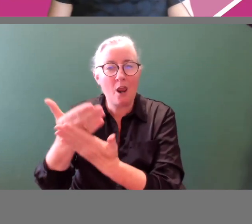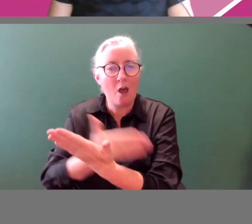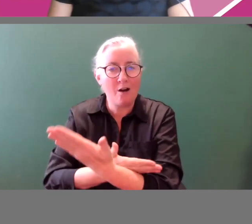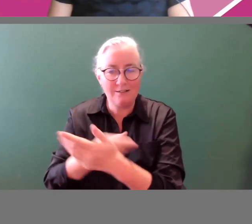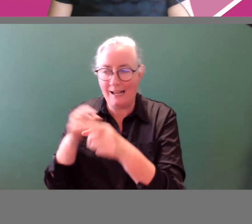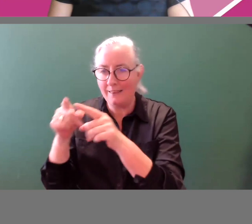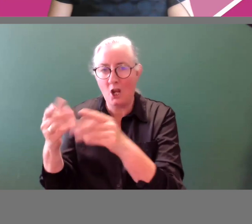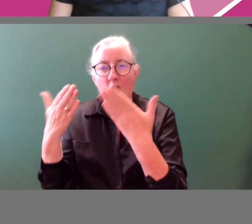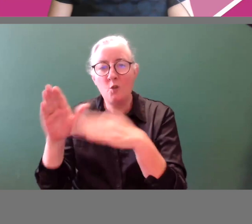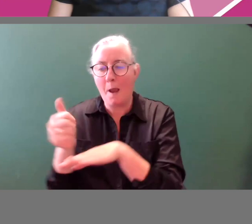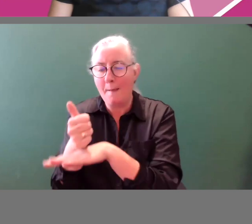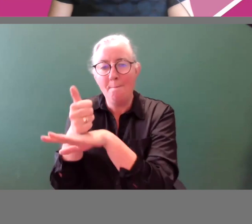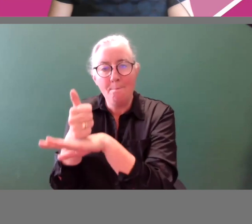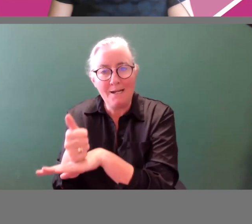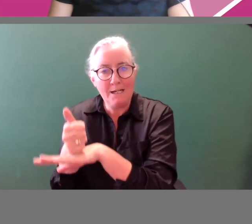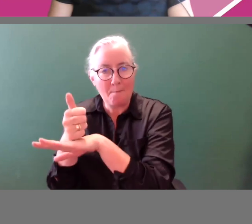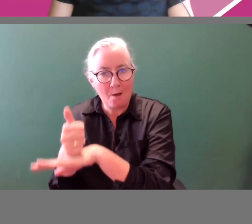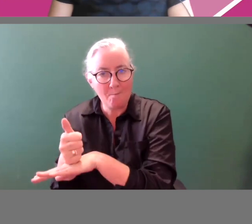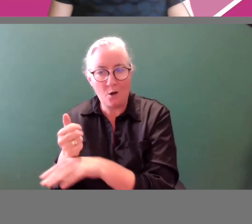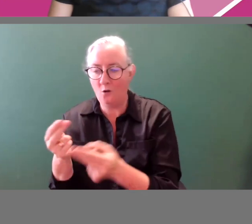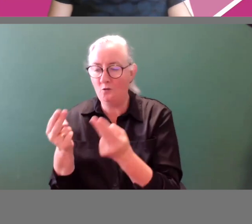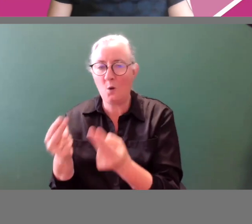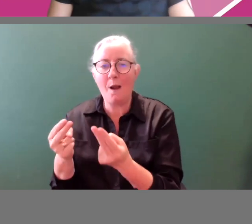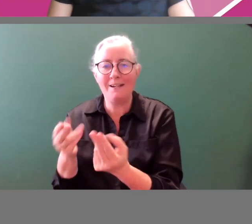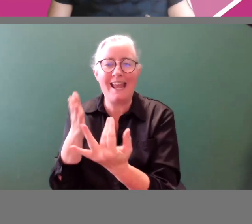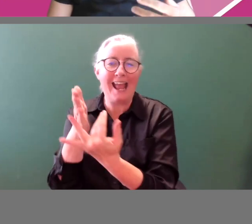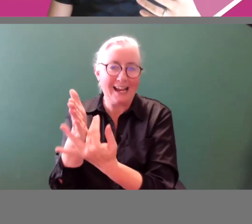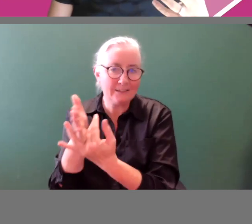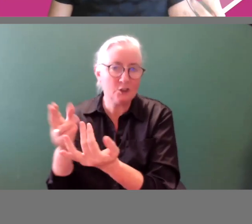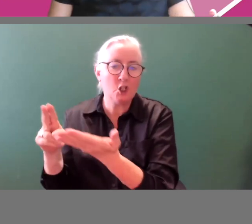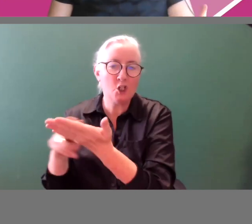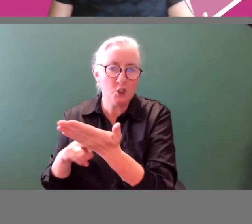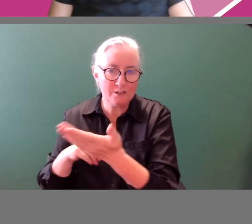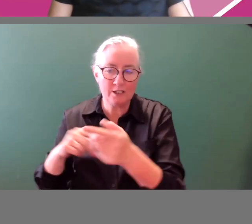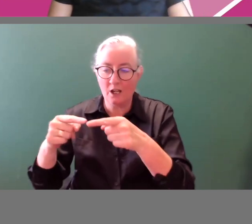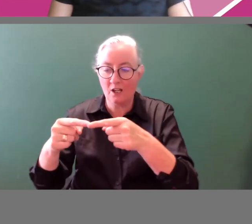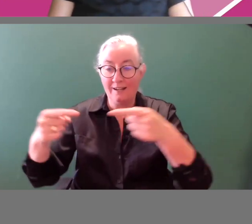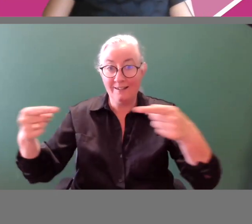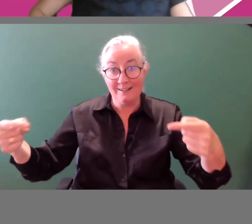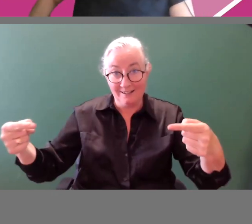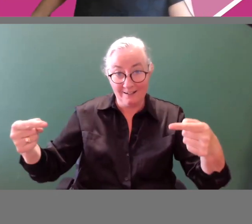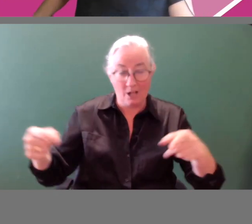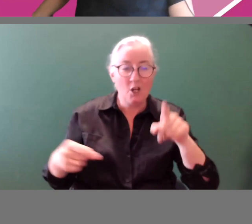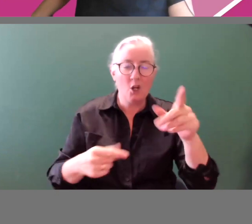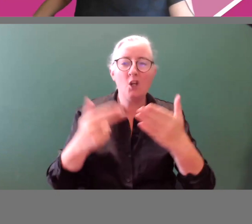minimum requirements for access and use, but in contrast Universal Design aims for good practice